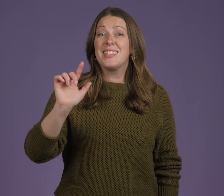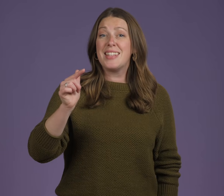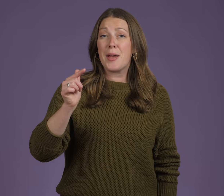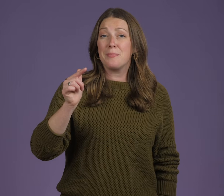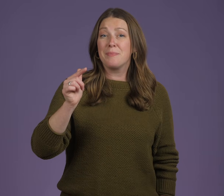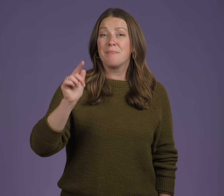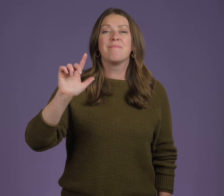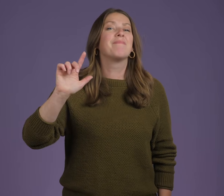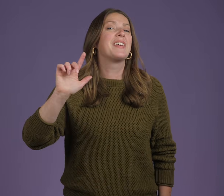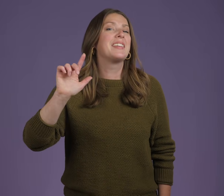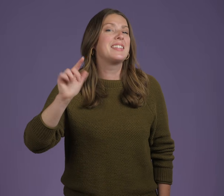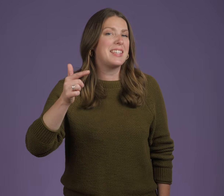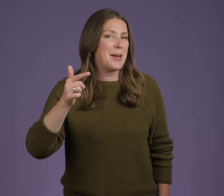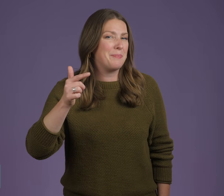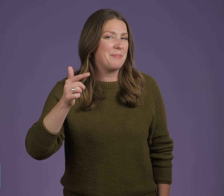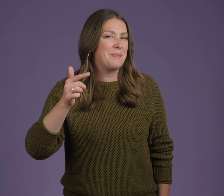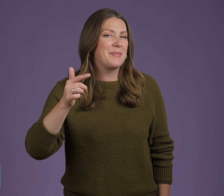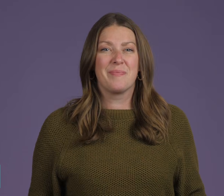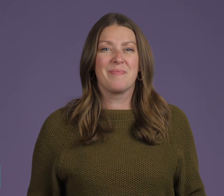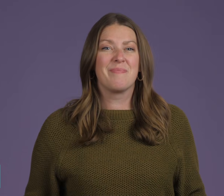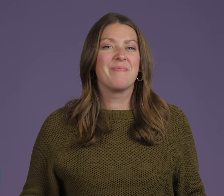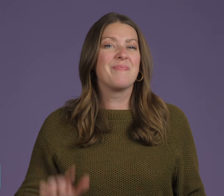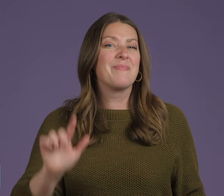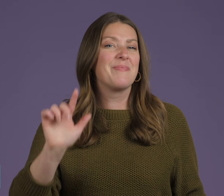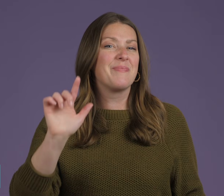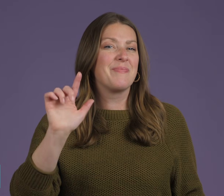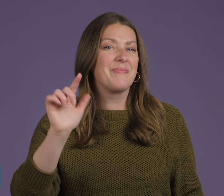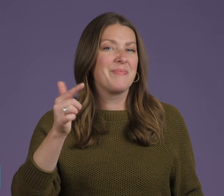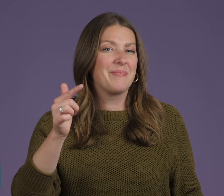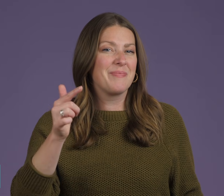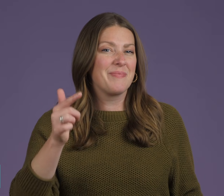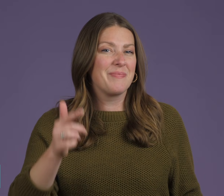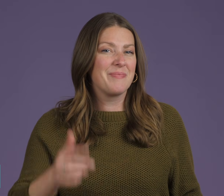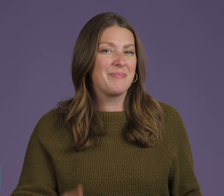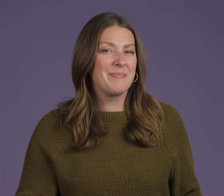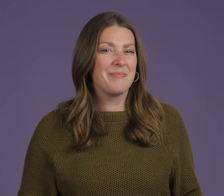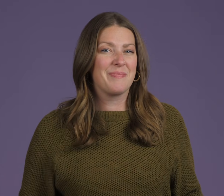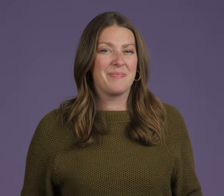Step, step. This line is like second